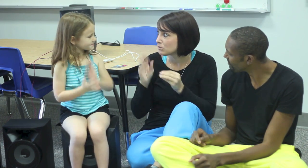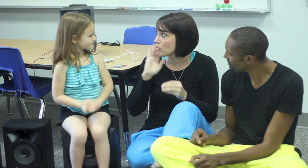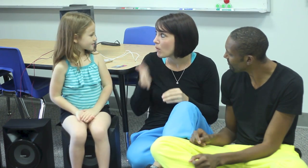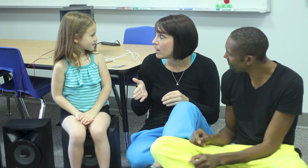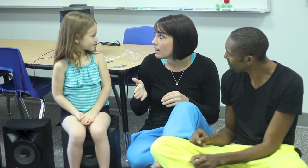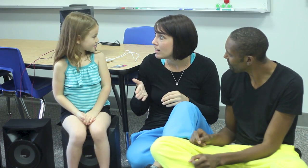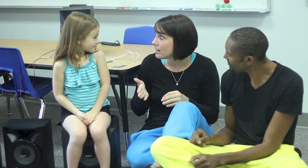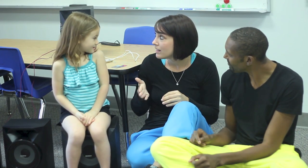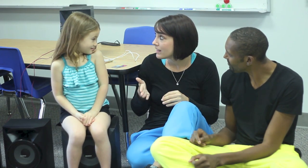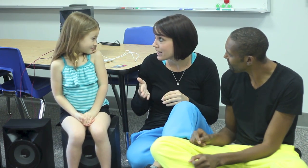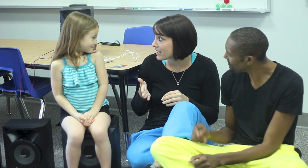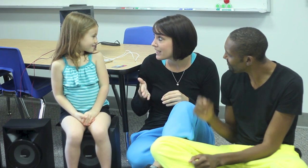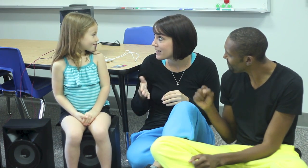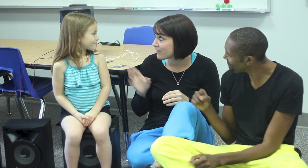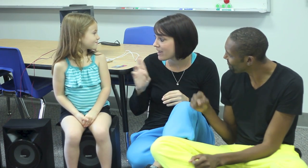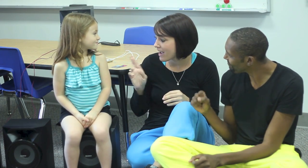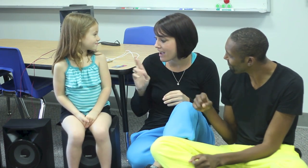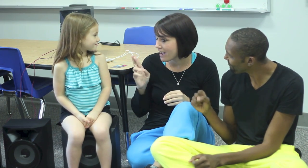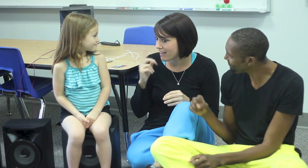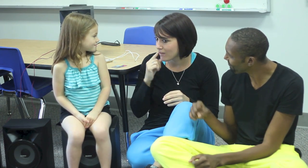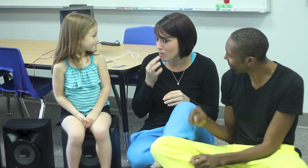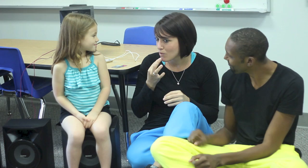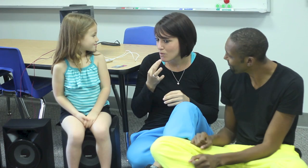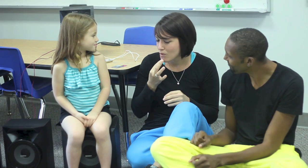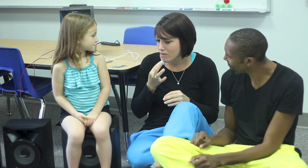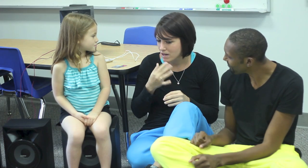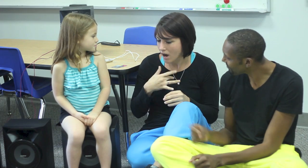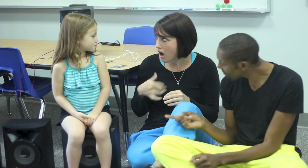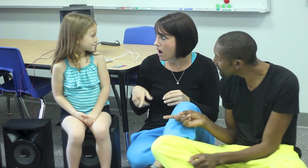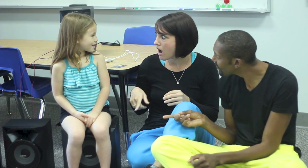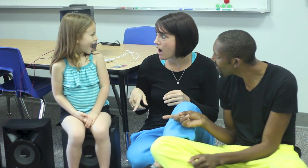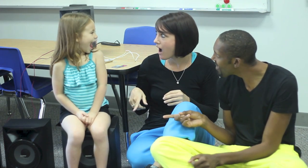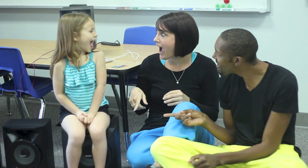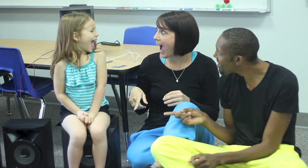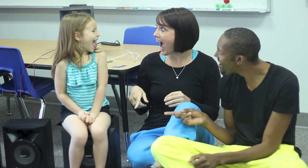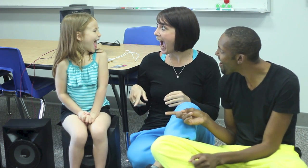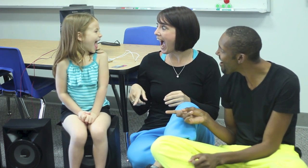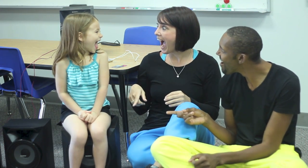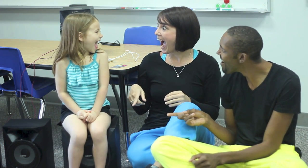The bass will increase soon. Feel that?